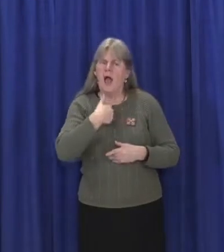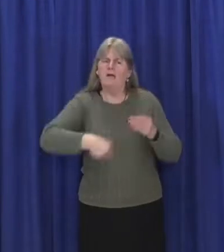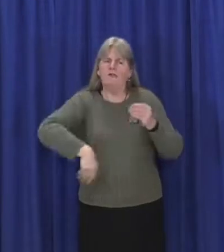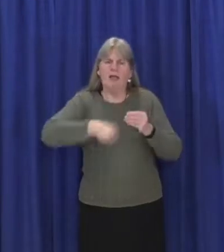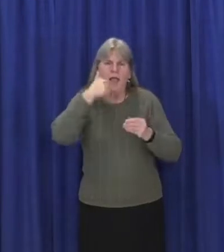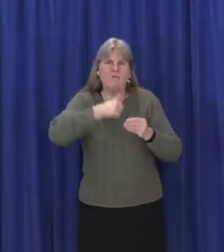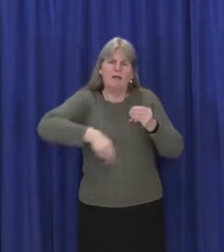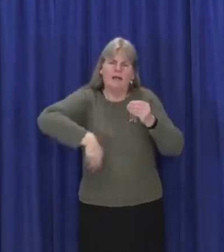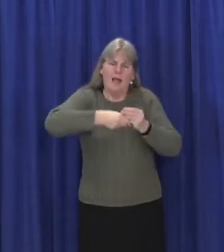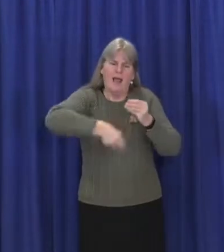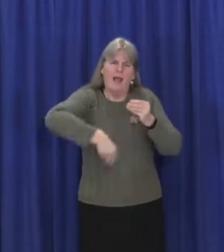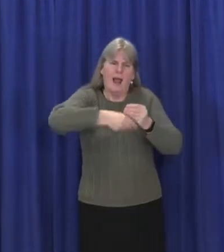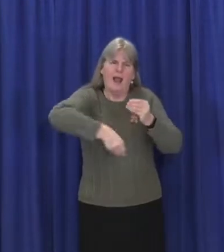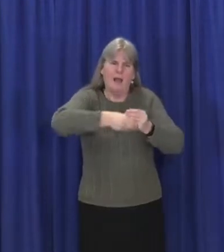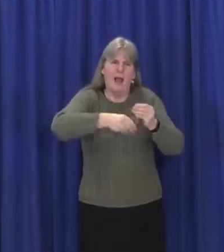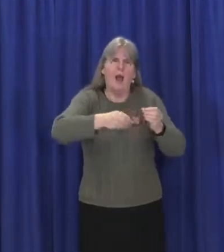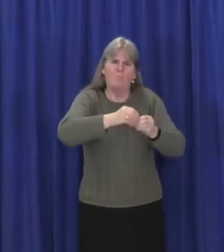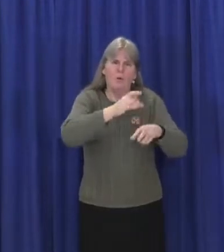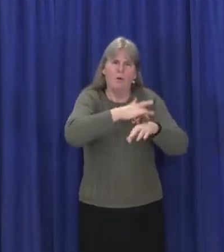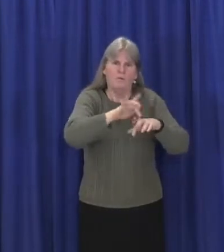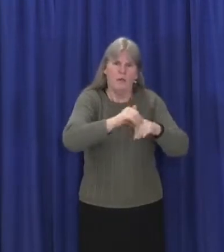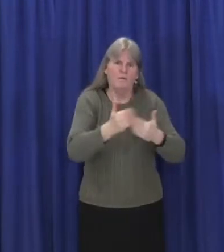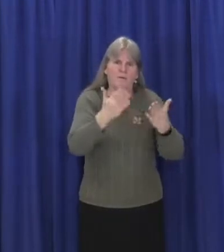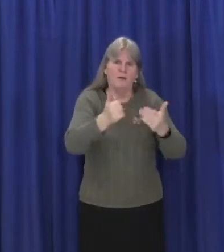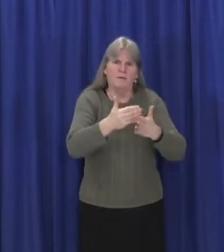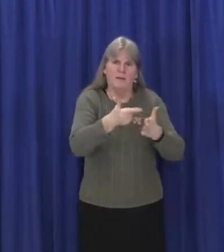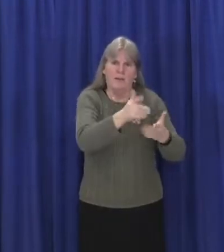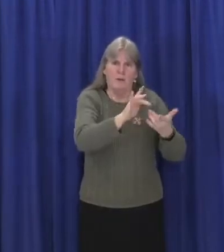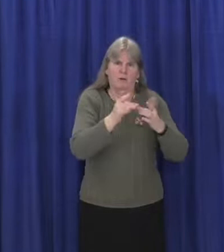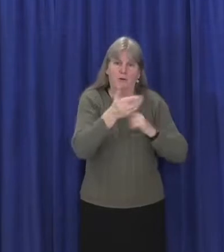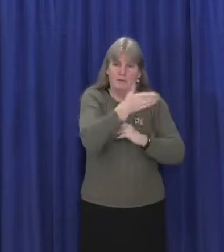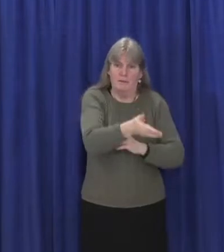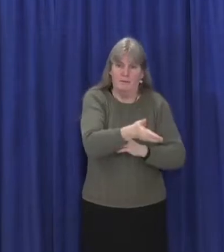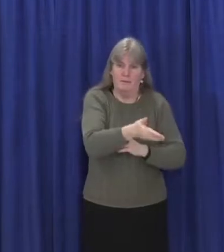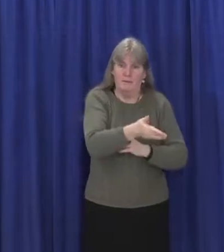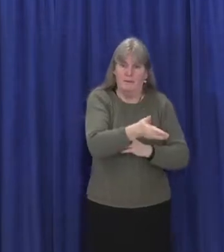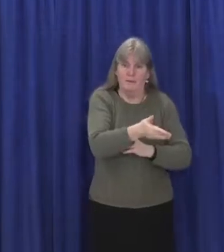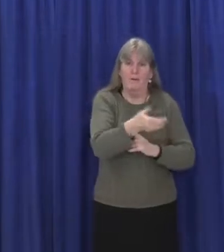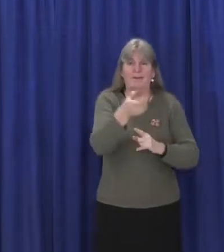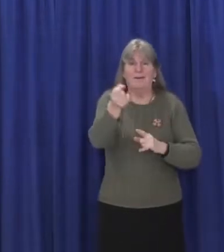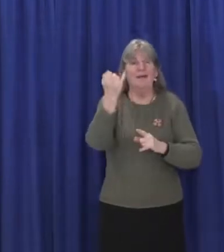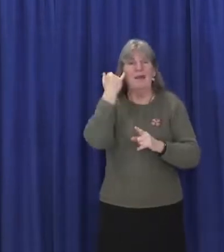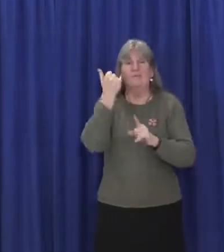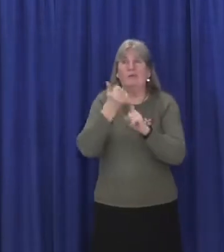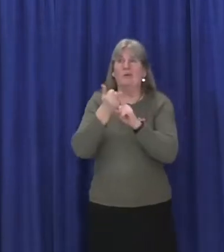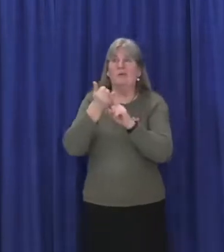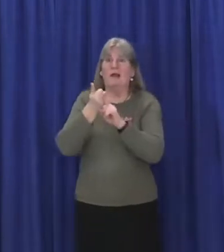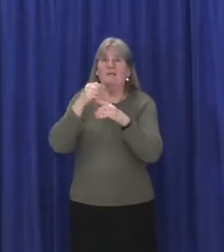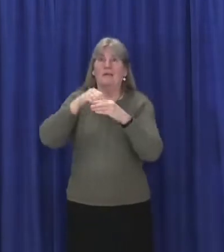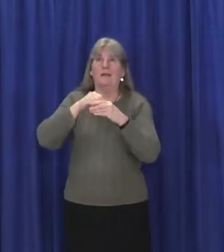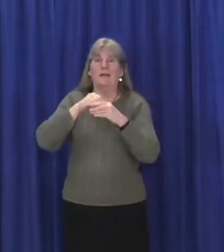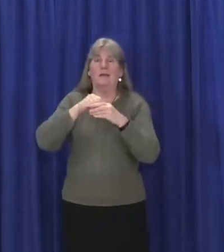every single day, or every two days. And if you're in a community and you'd like to get your child vaccinated, call the